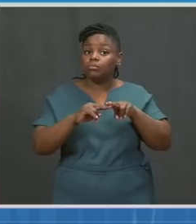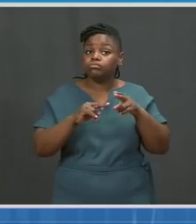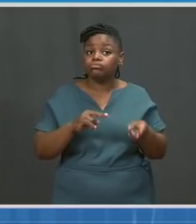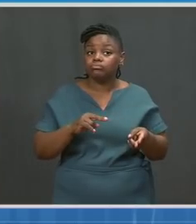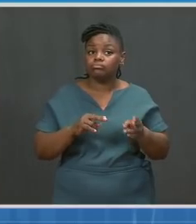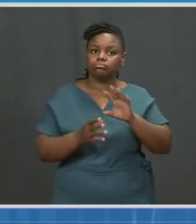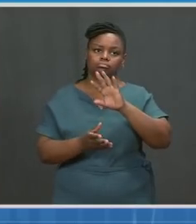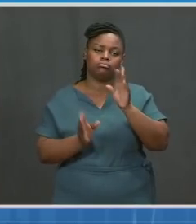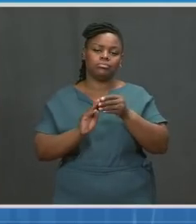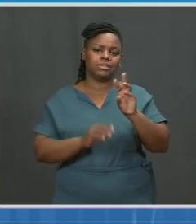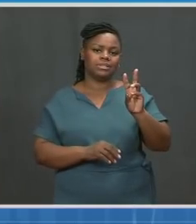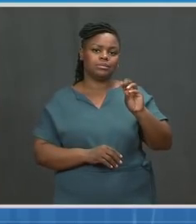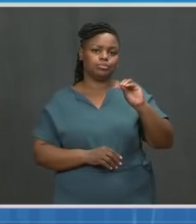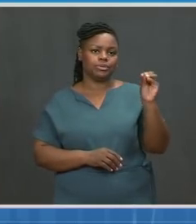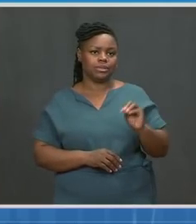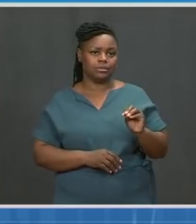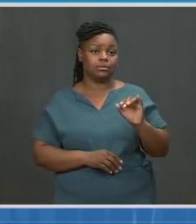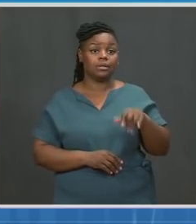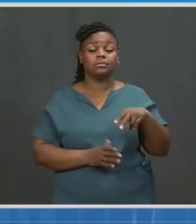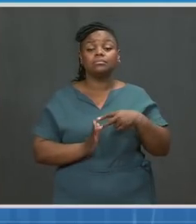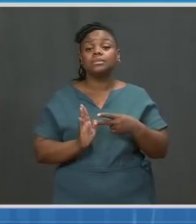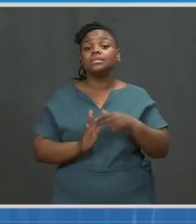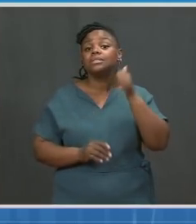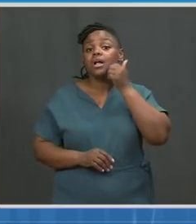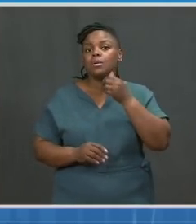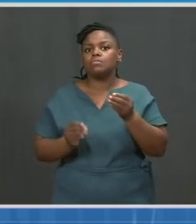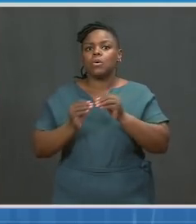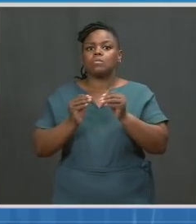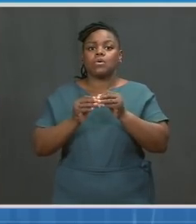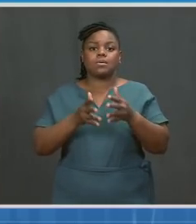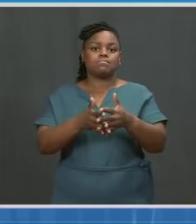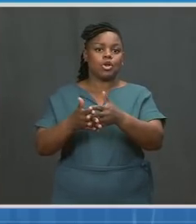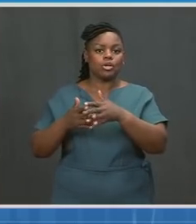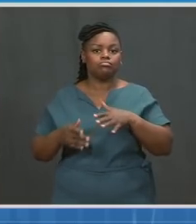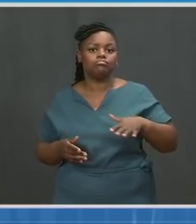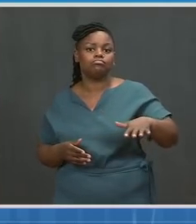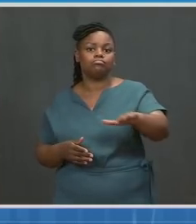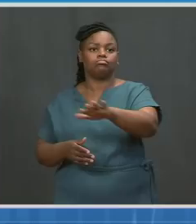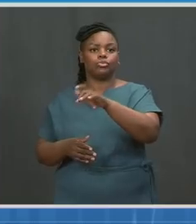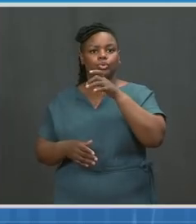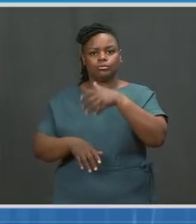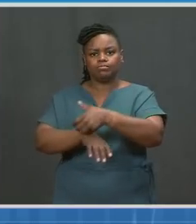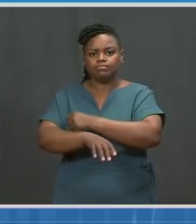Each day, more and more Americans are rolling up their sleeves and getting vaccinated,